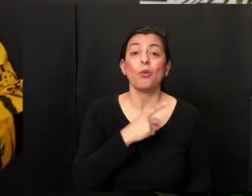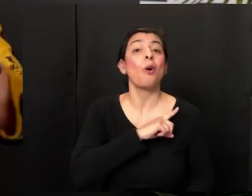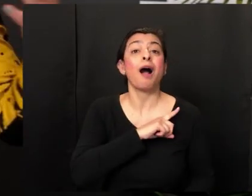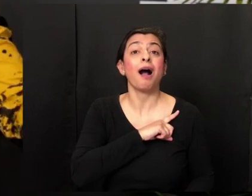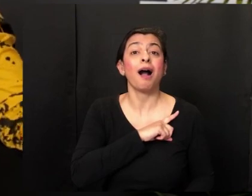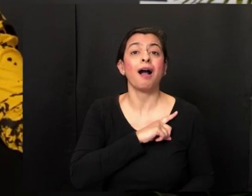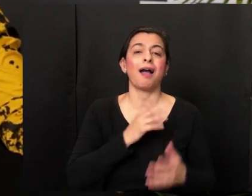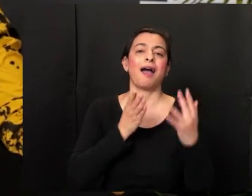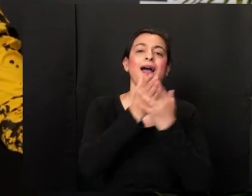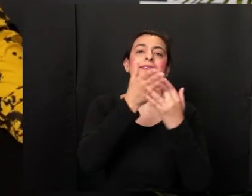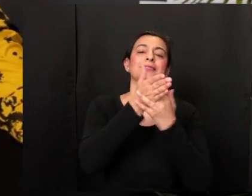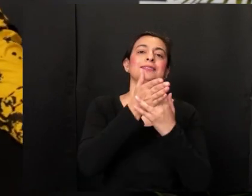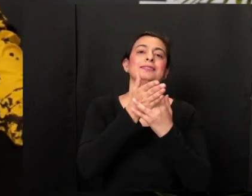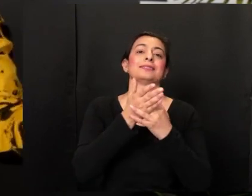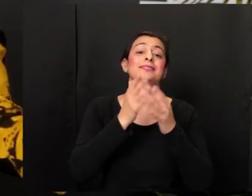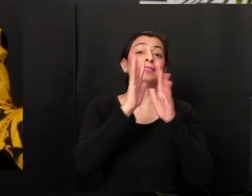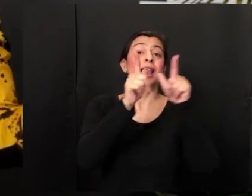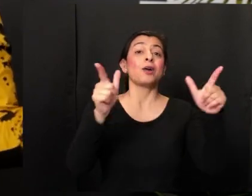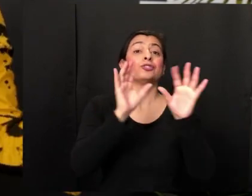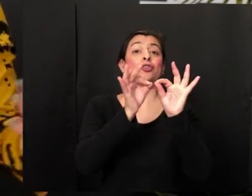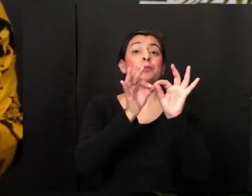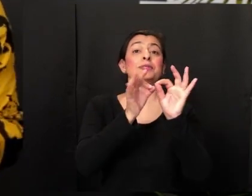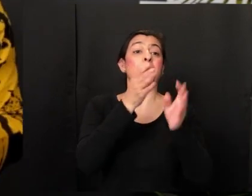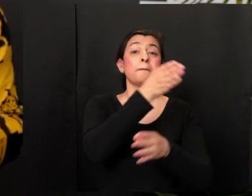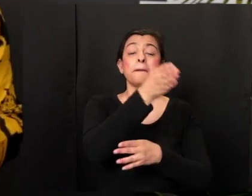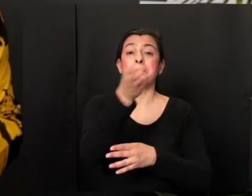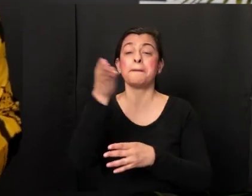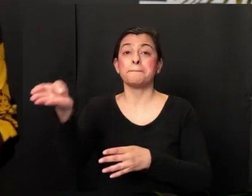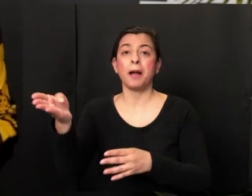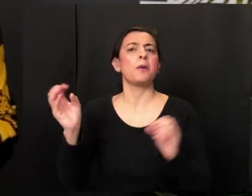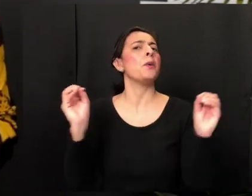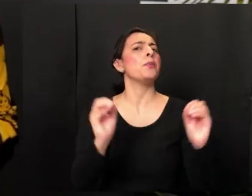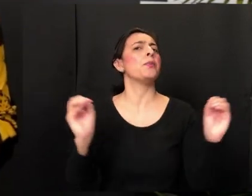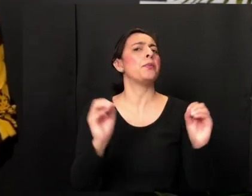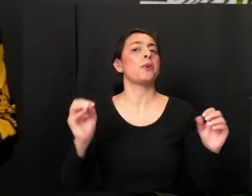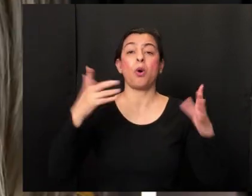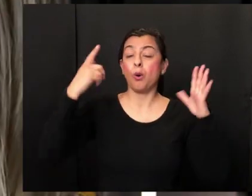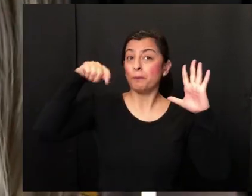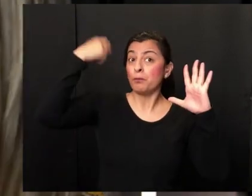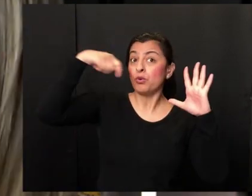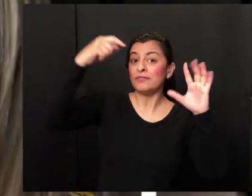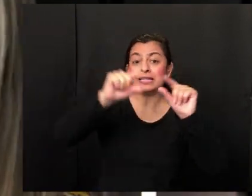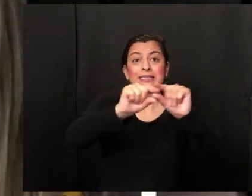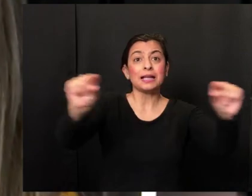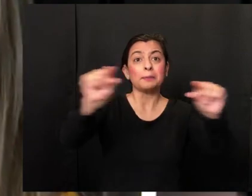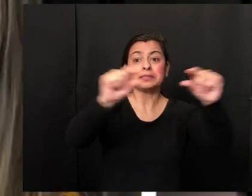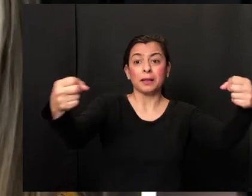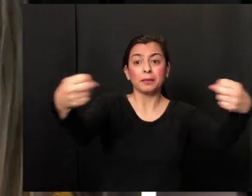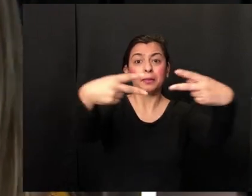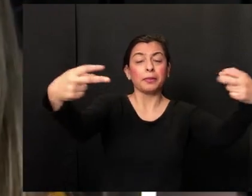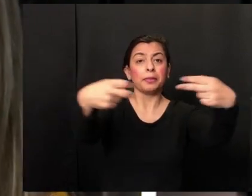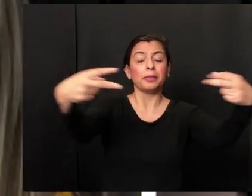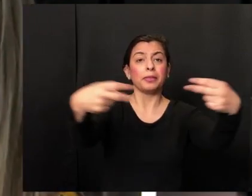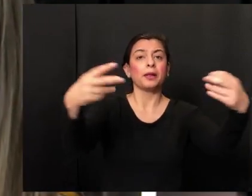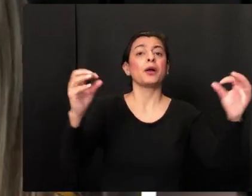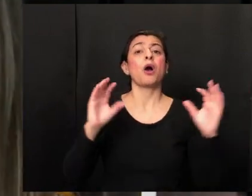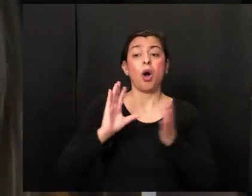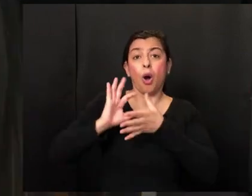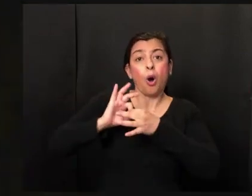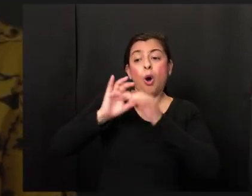or subtitles at movies both at home or at cinemas. And it's a very simple solution.